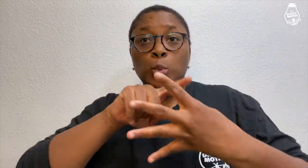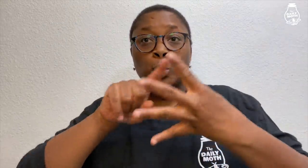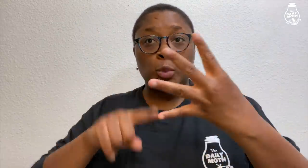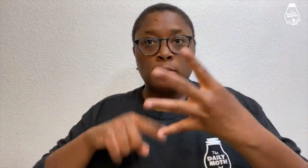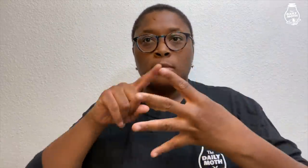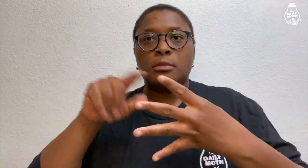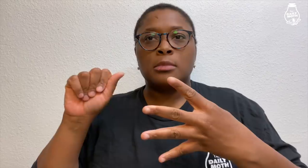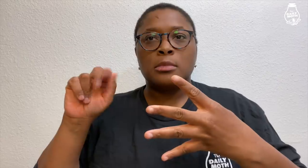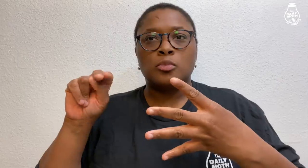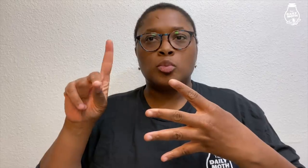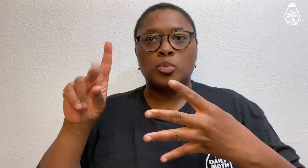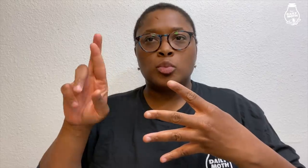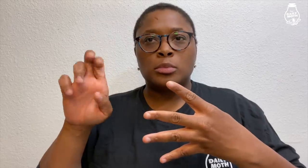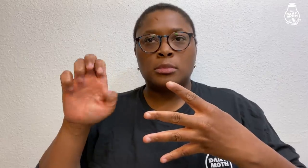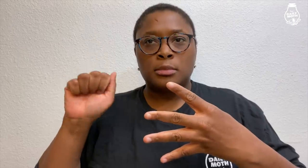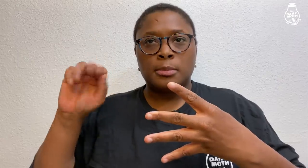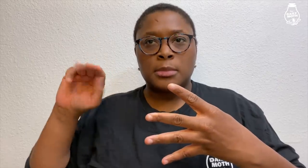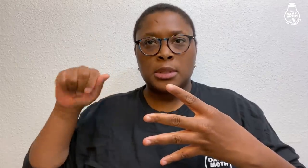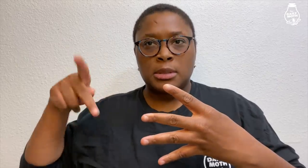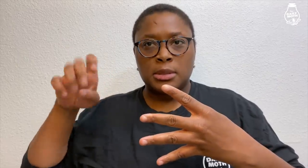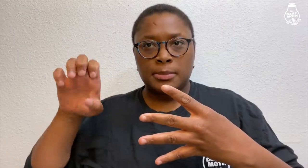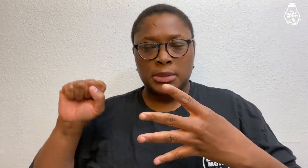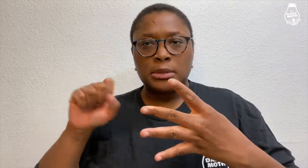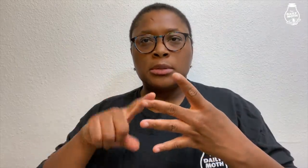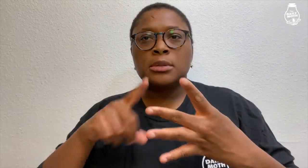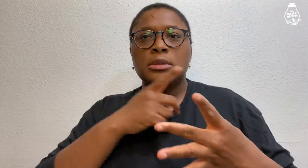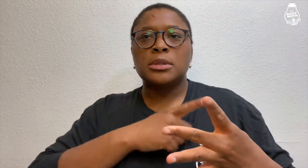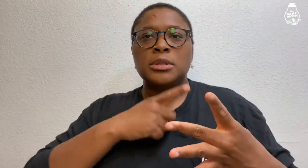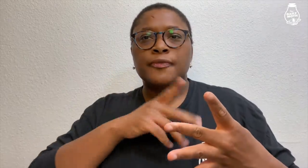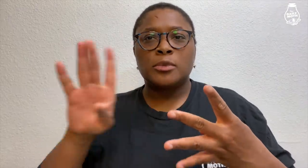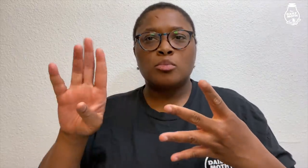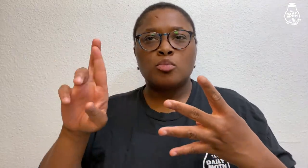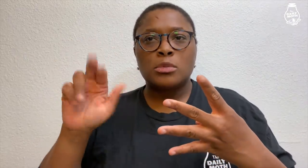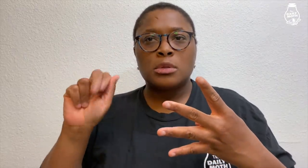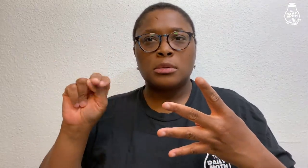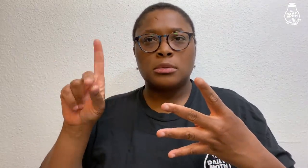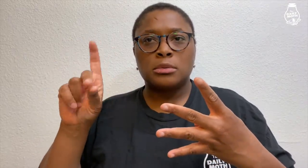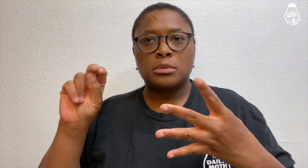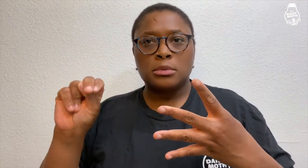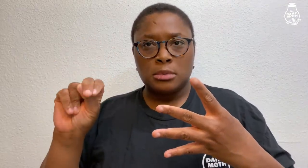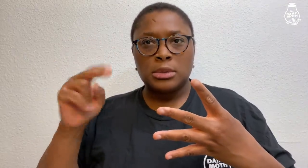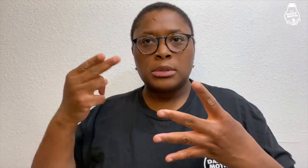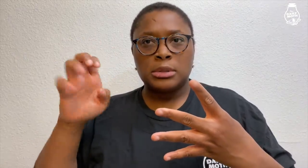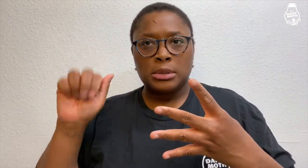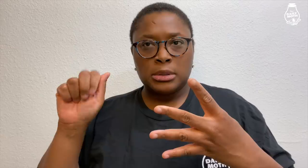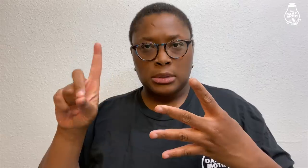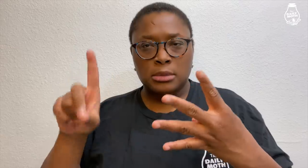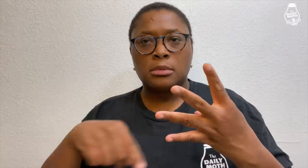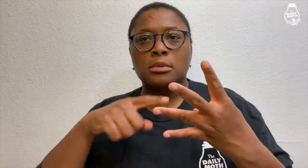including Andrea Mapes, Detective Brandon Head,